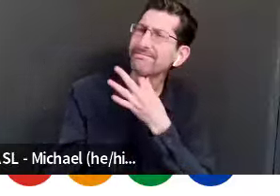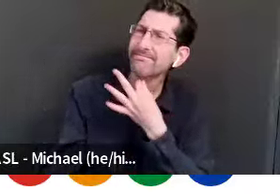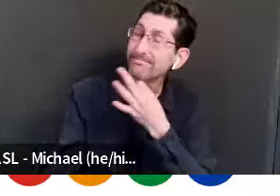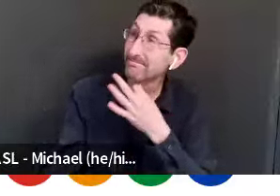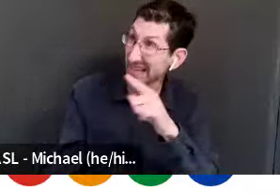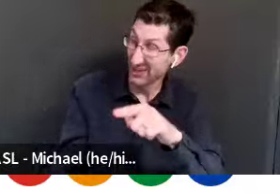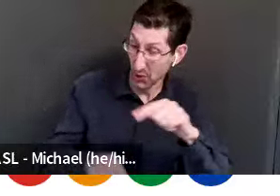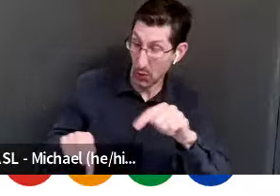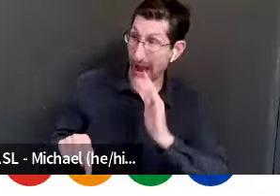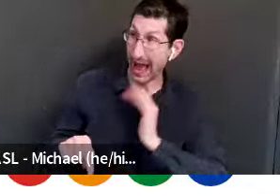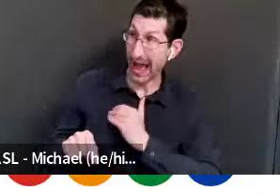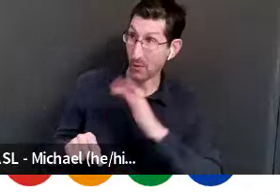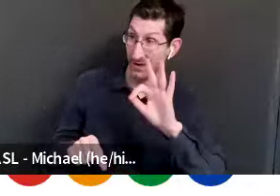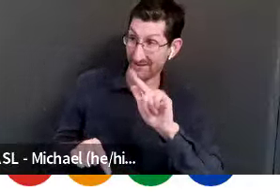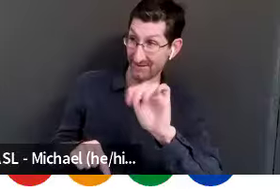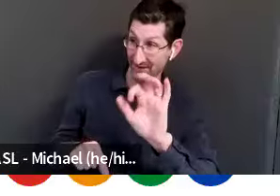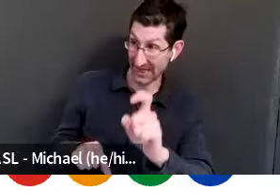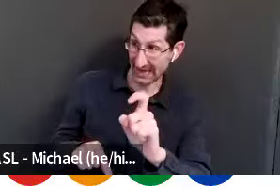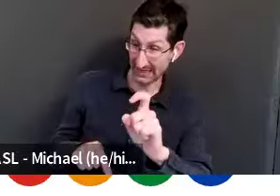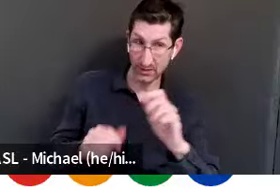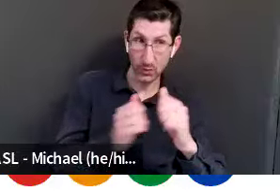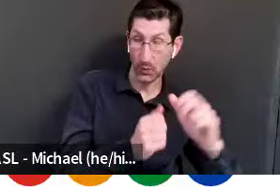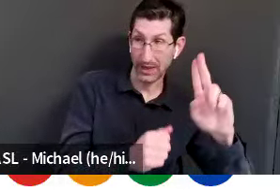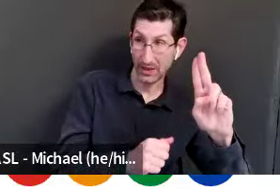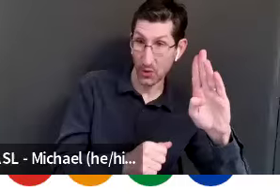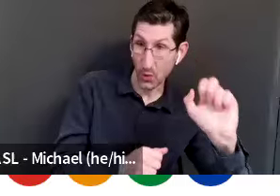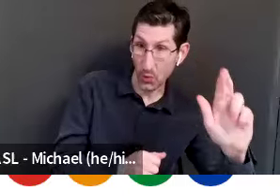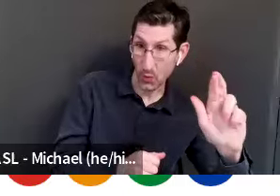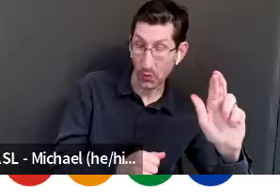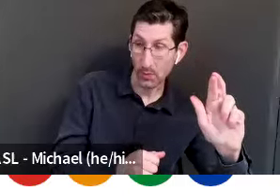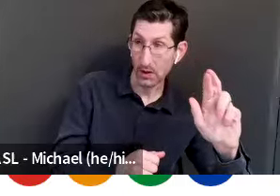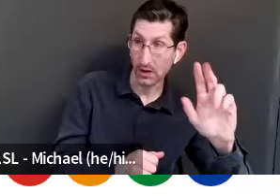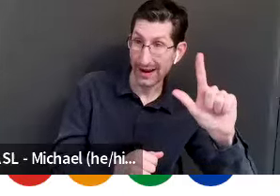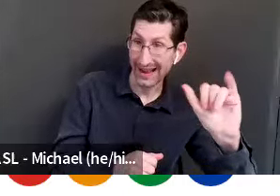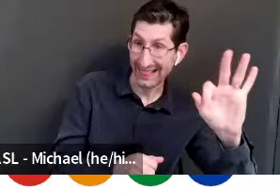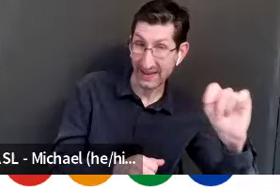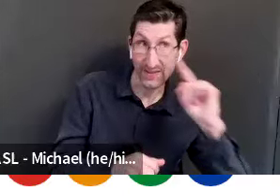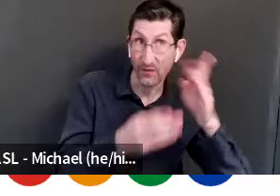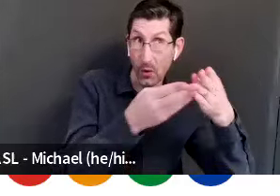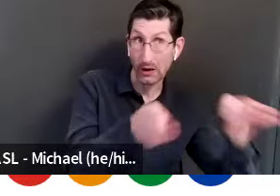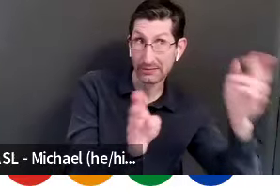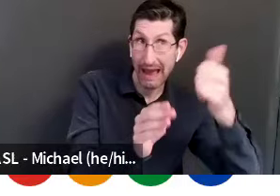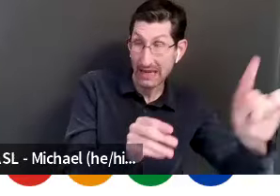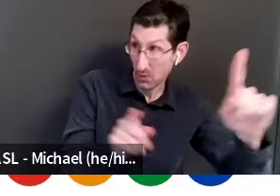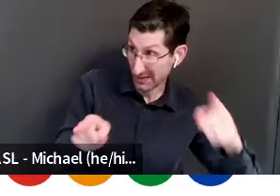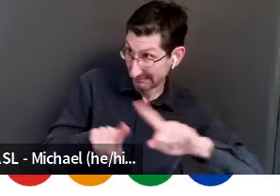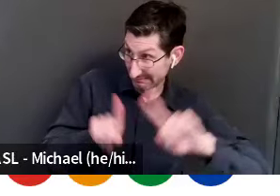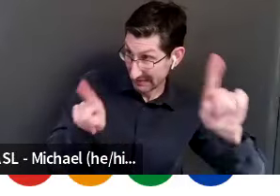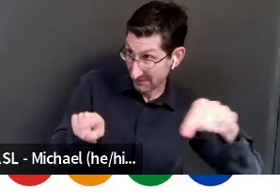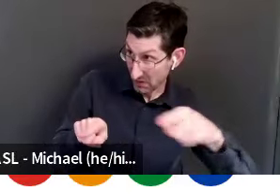I WAS GOING TO ASK THAT. IS THERE ANY DIFFERENTIATION FOR